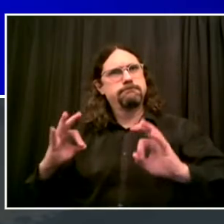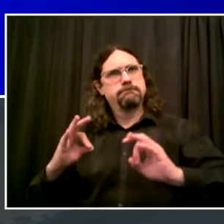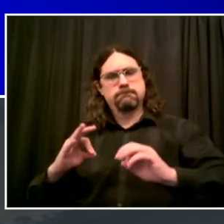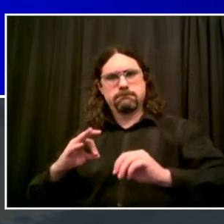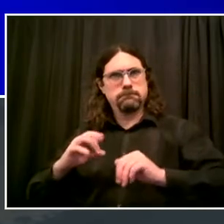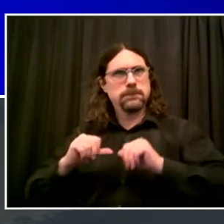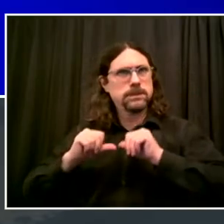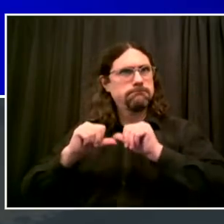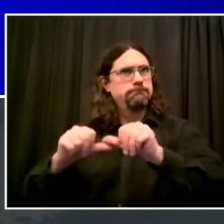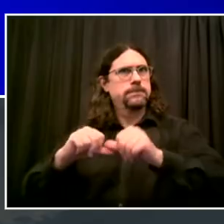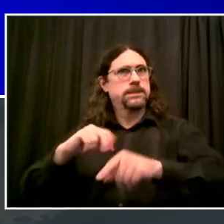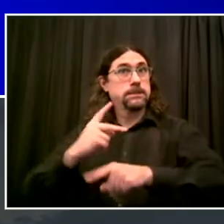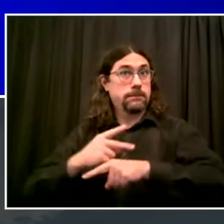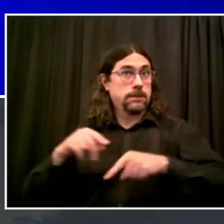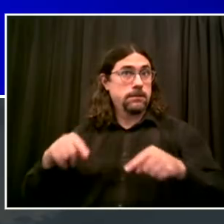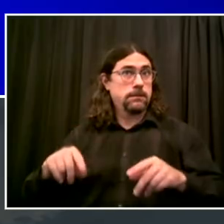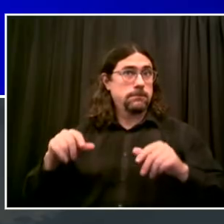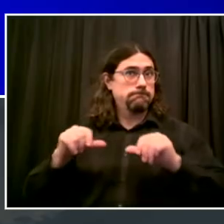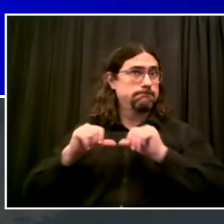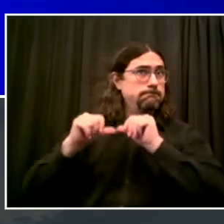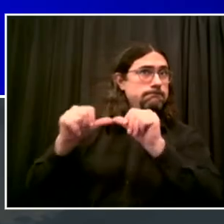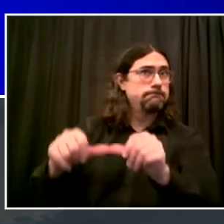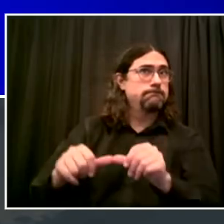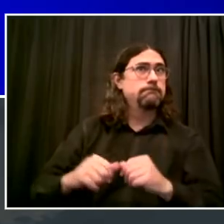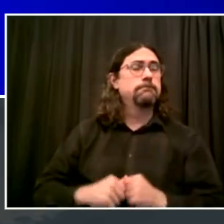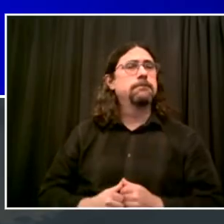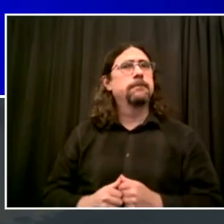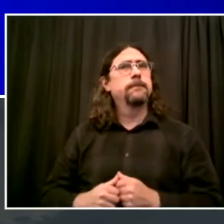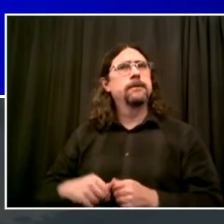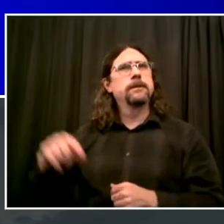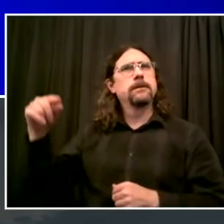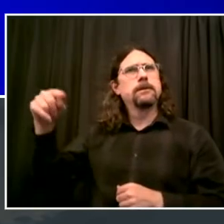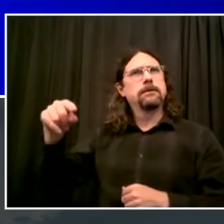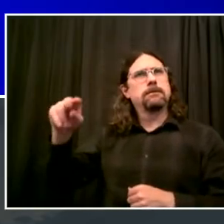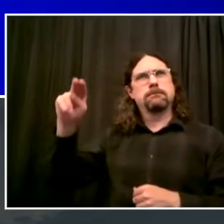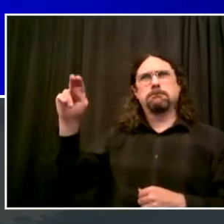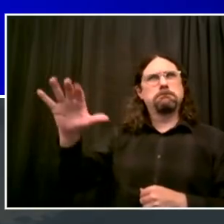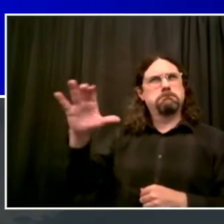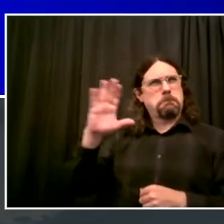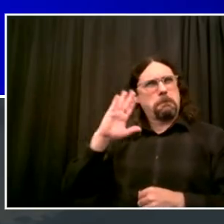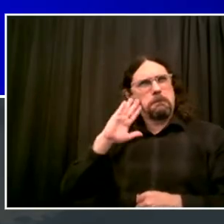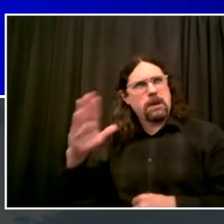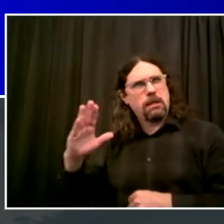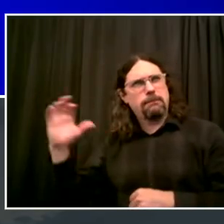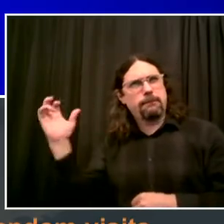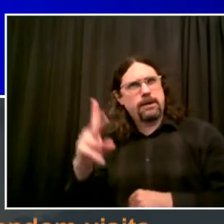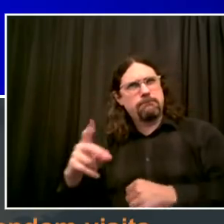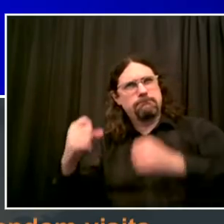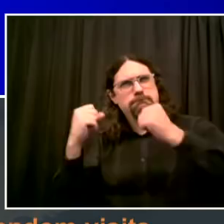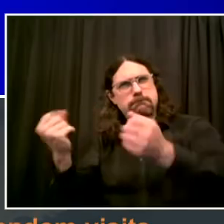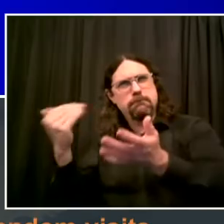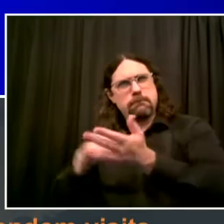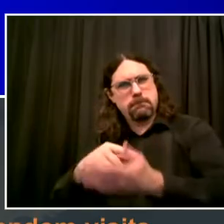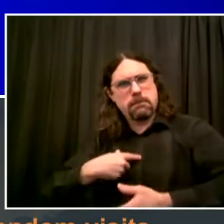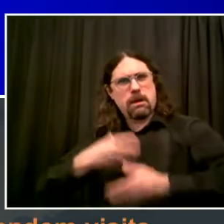BUSINESS IS COMING BACK STRONG.